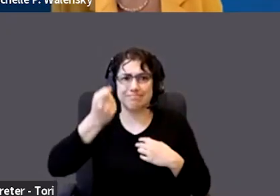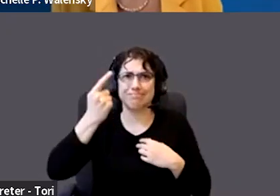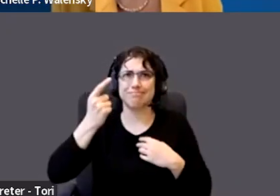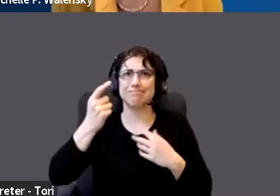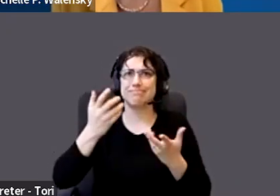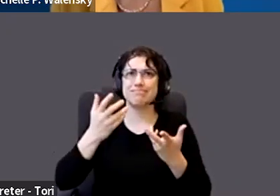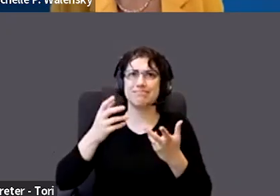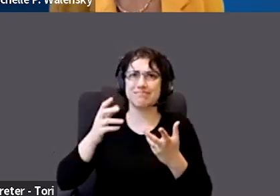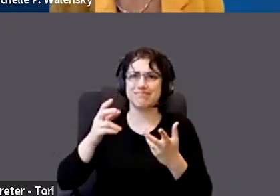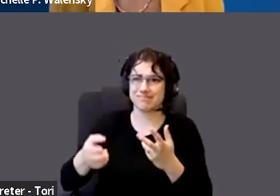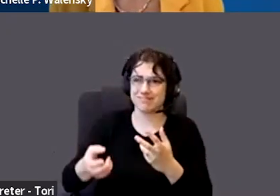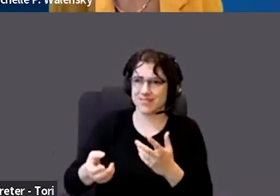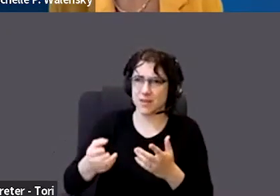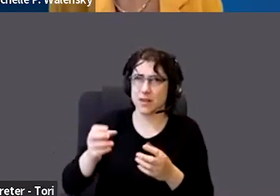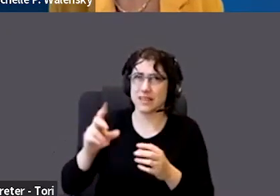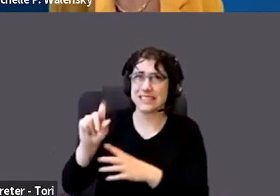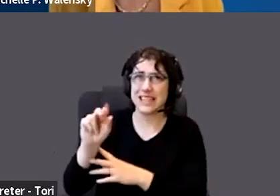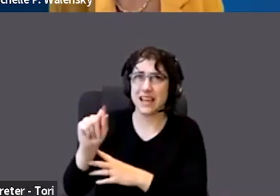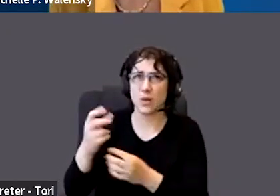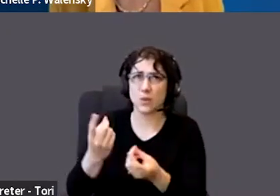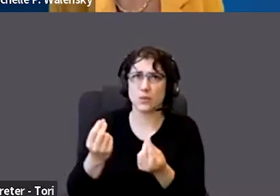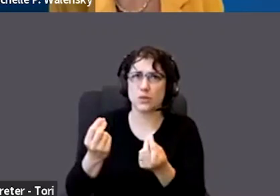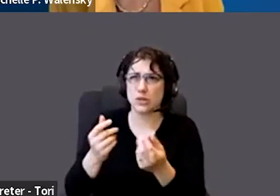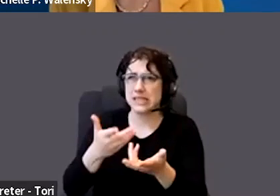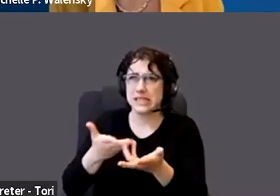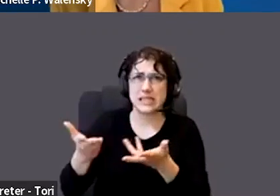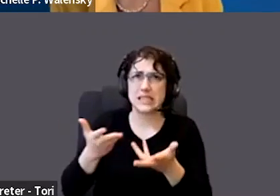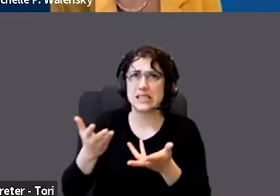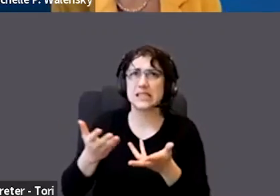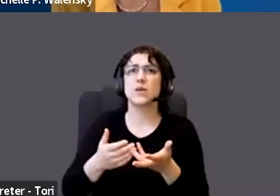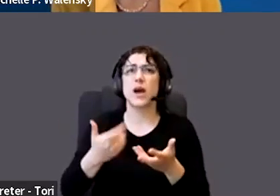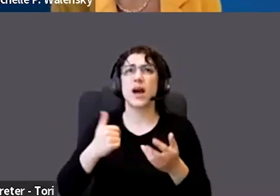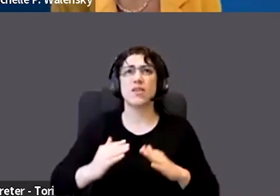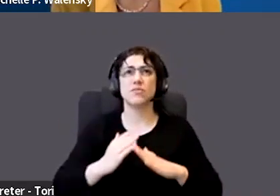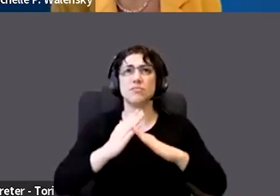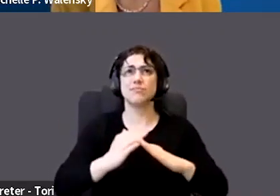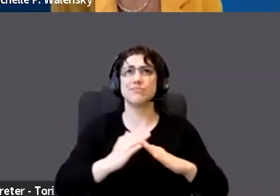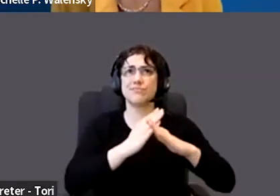And so we've come up against issues dealing with data sovereignty with Native American communities,